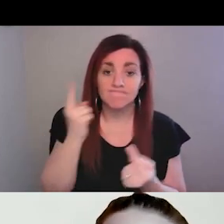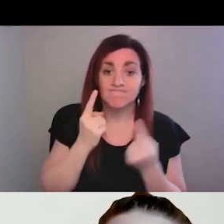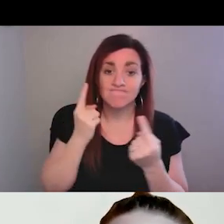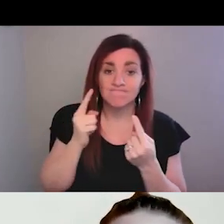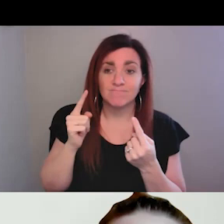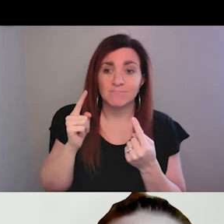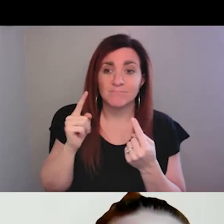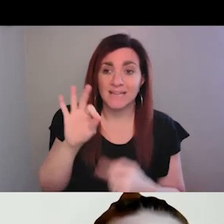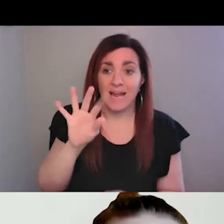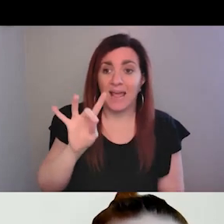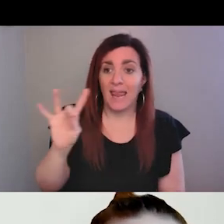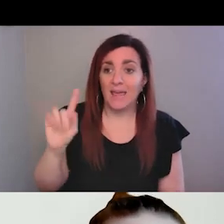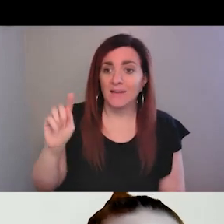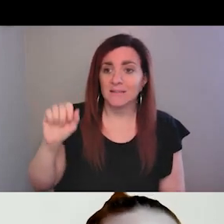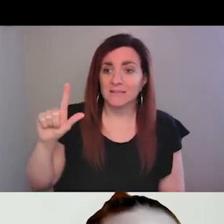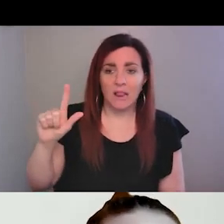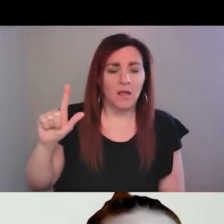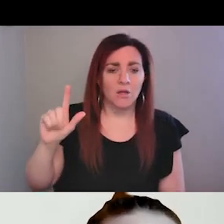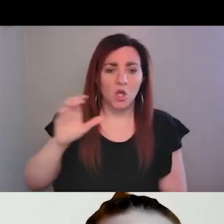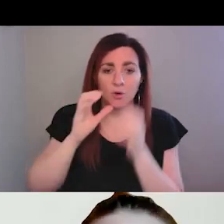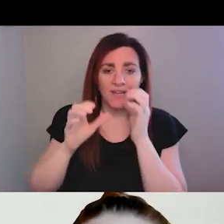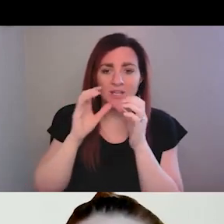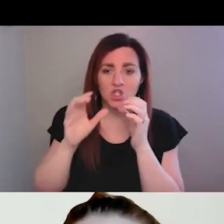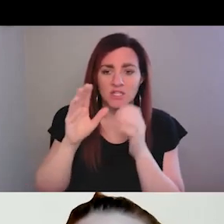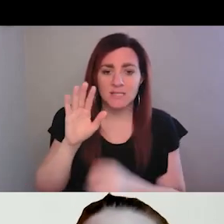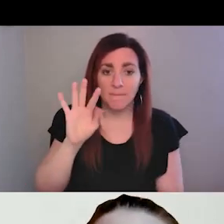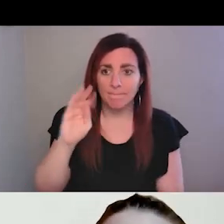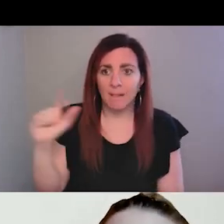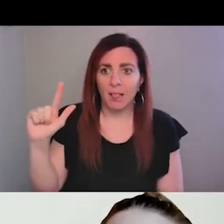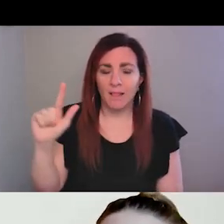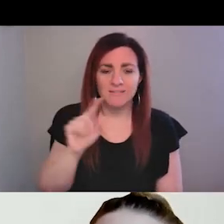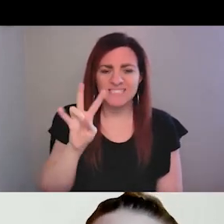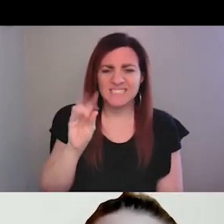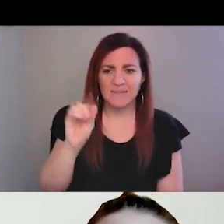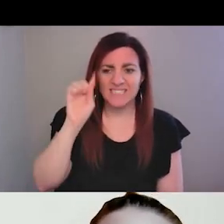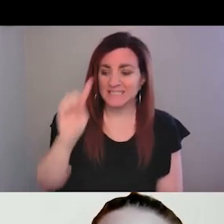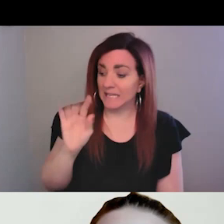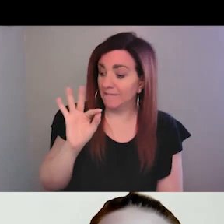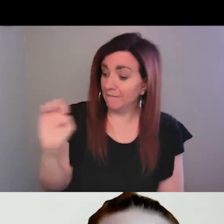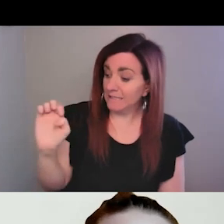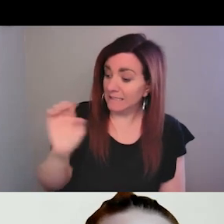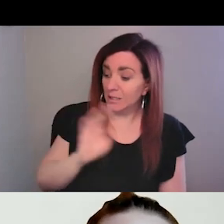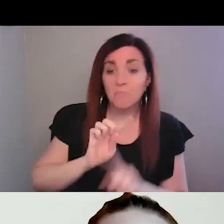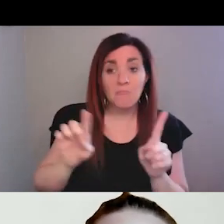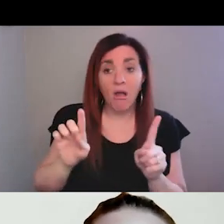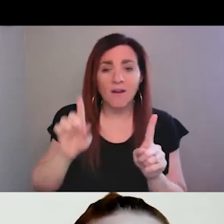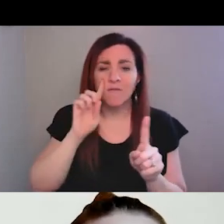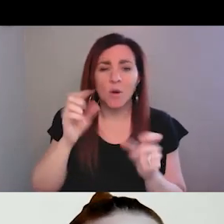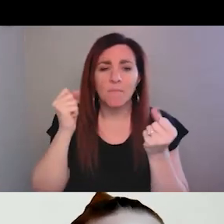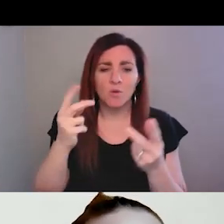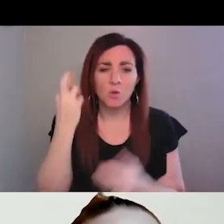TELE-COMMUNICATIONS BILL. IT IS A 7 % FEE. VERMONT HAS